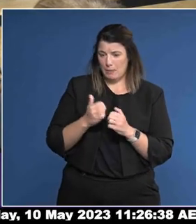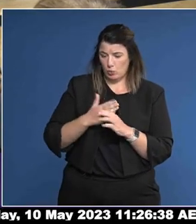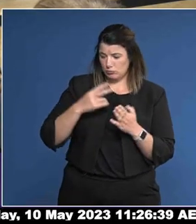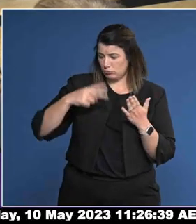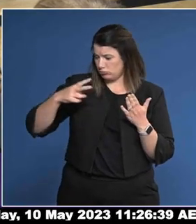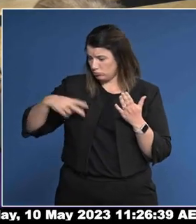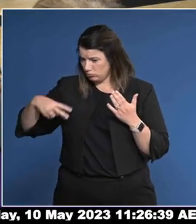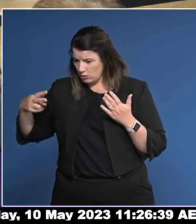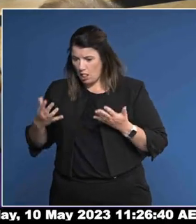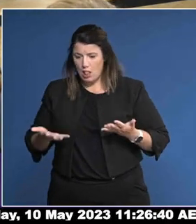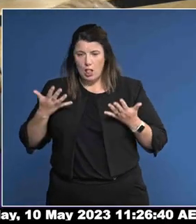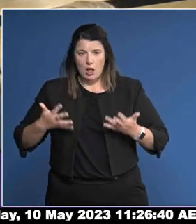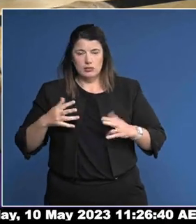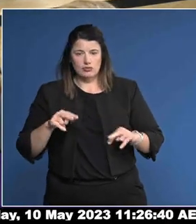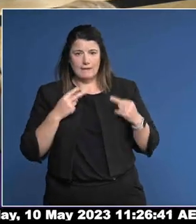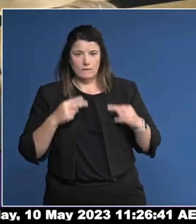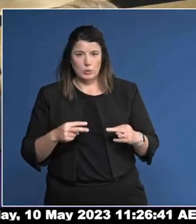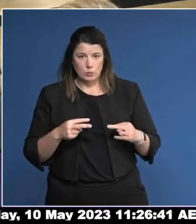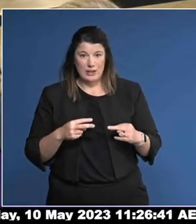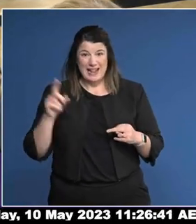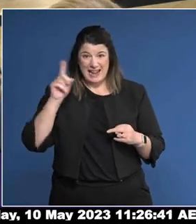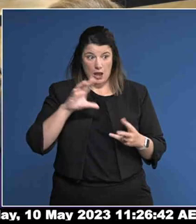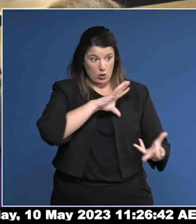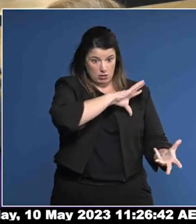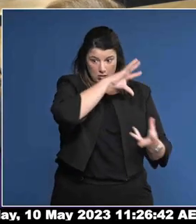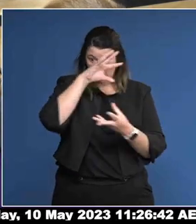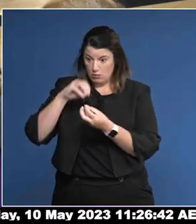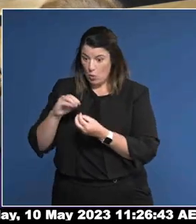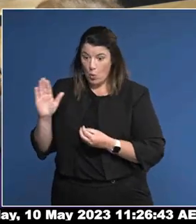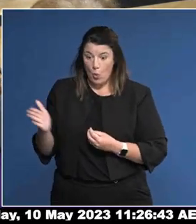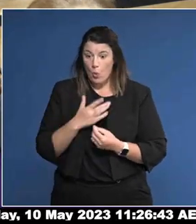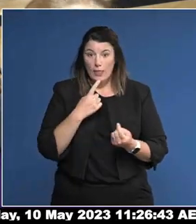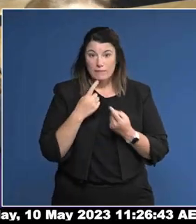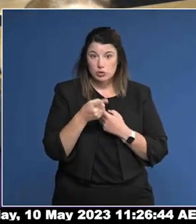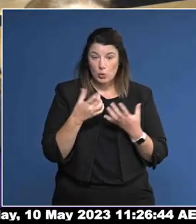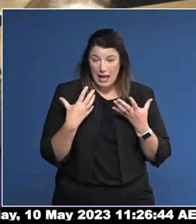all the information that you now have, do you consider that there would be utility to